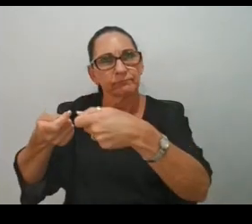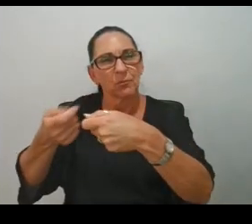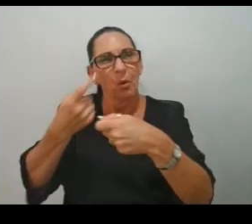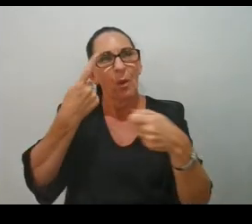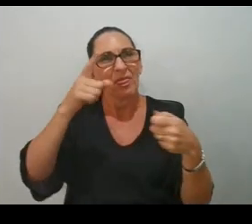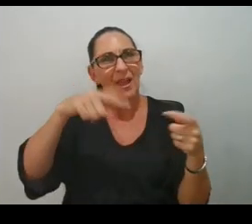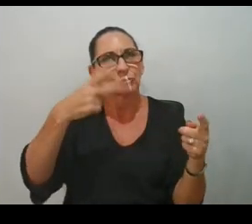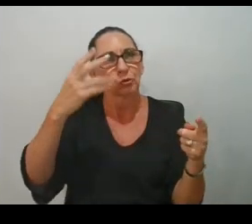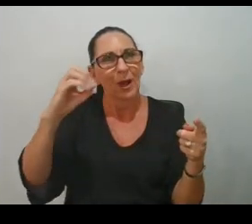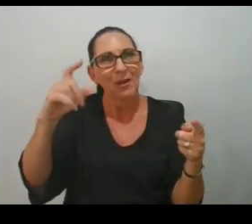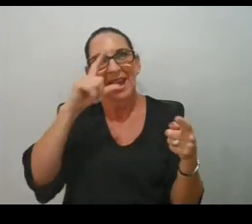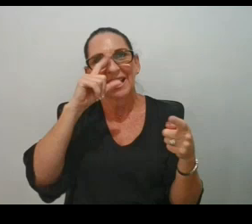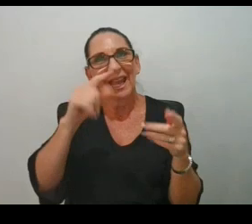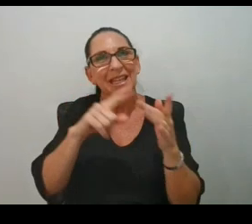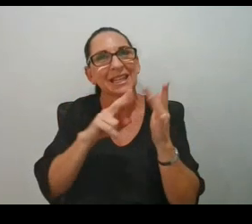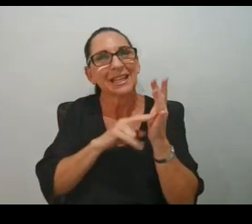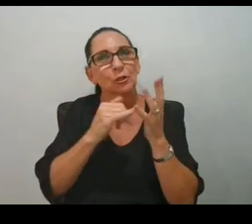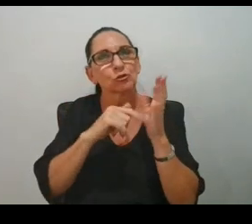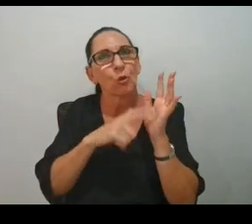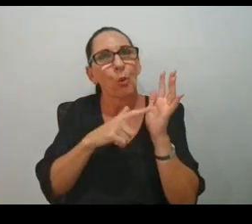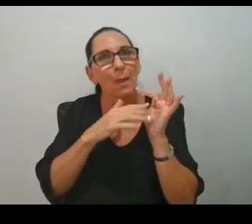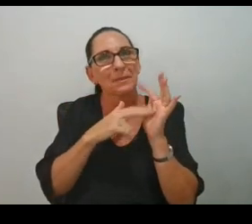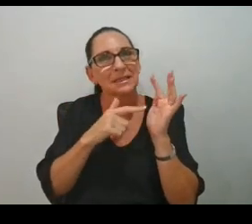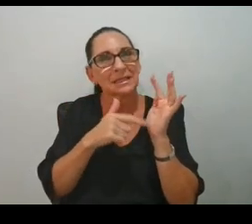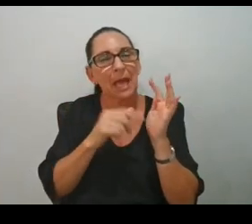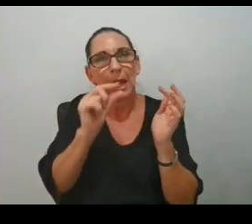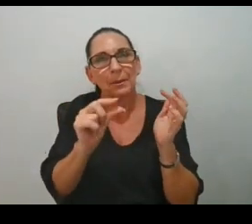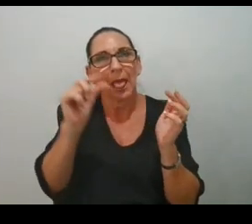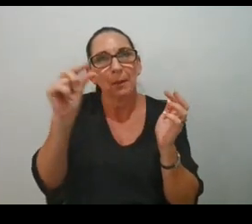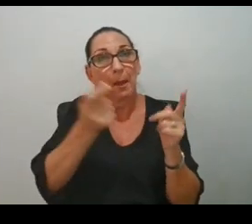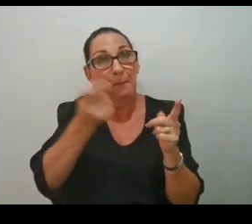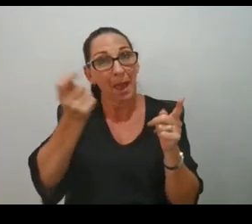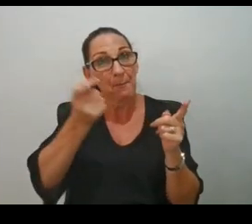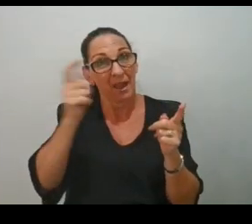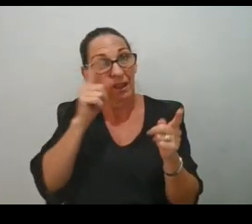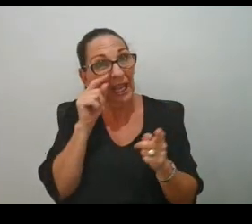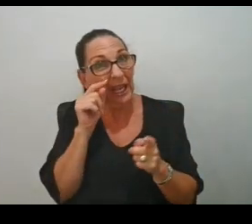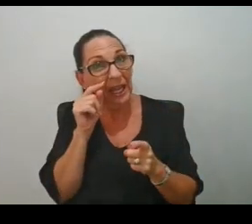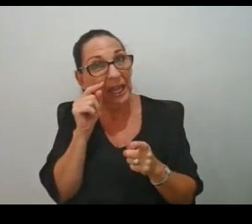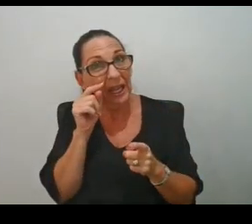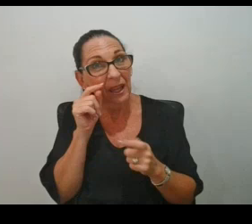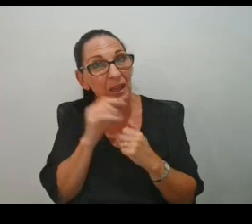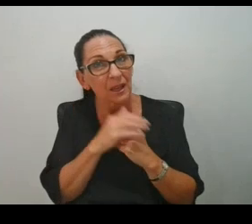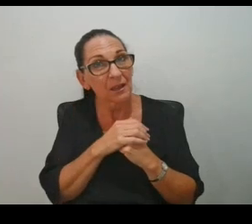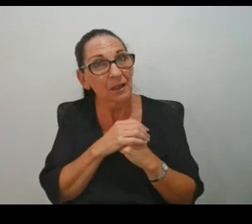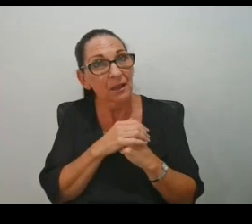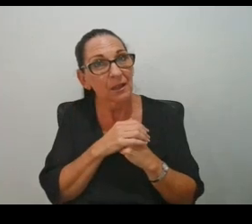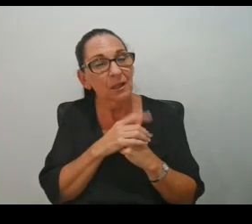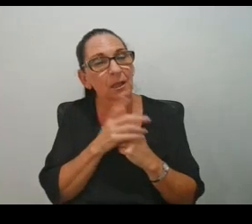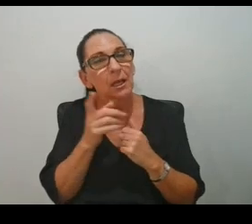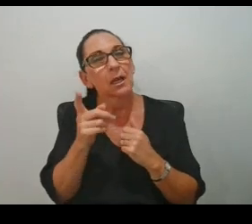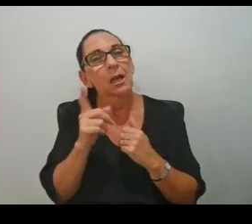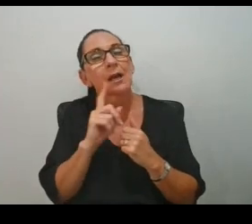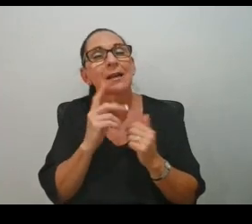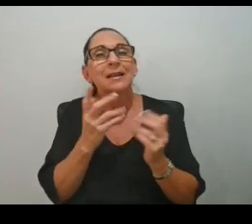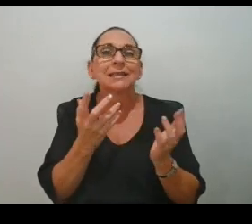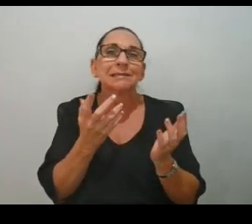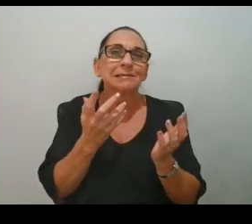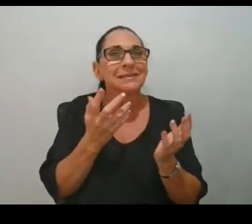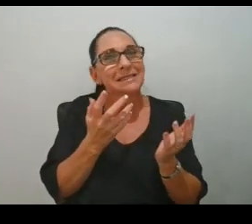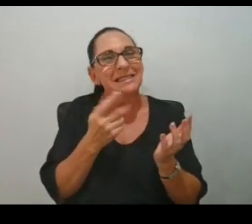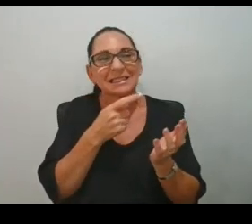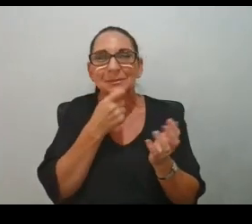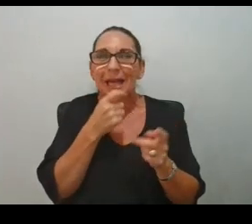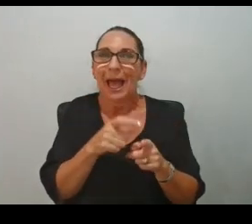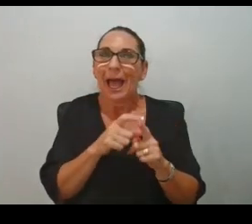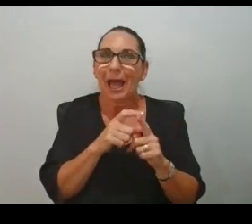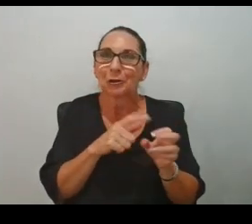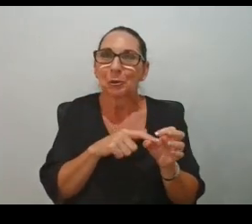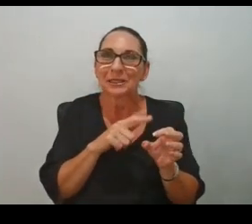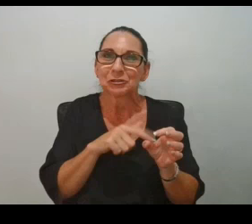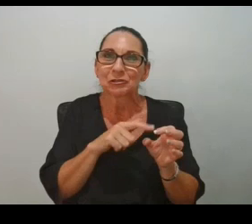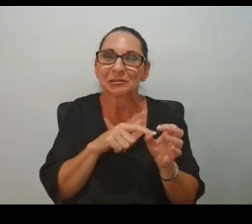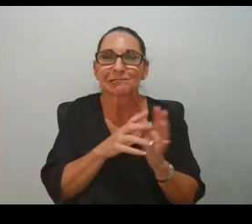instalments yes that's possible too potentially that's a complicated question sorry oh that's